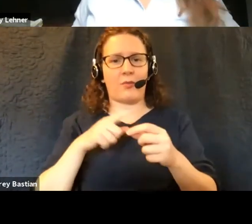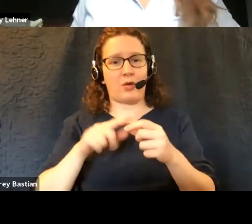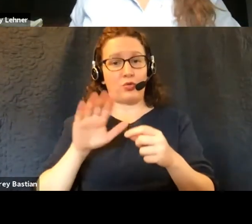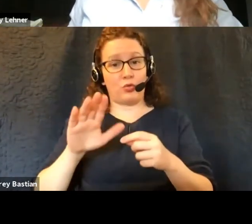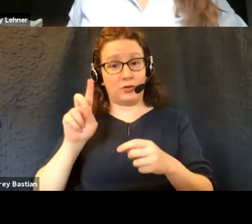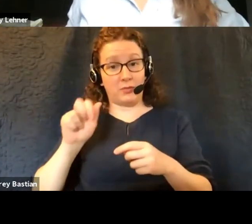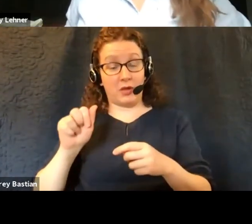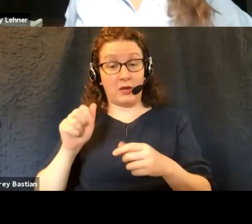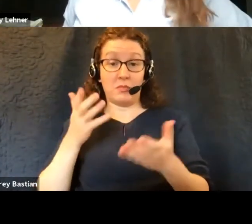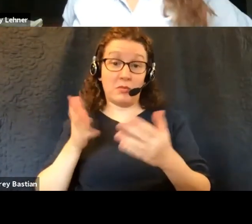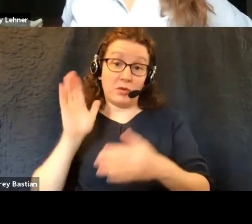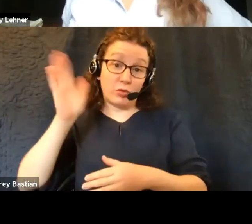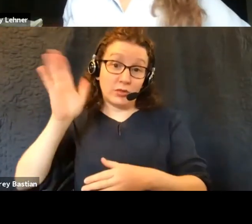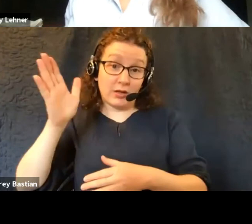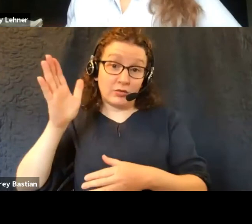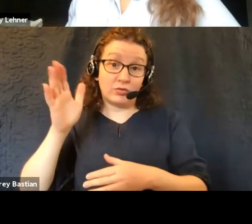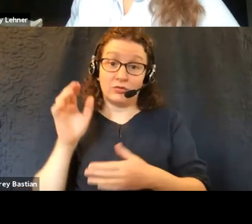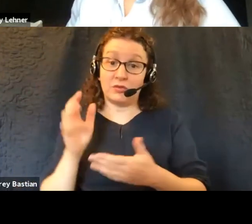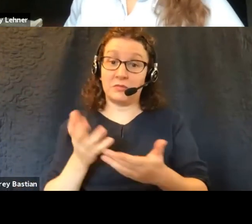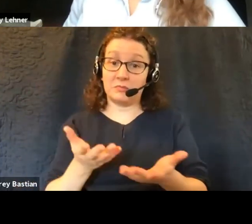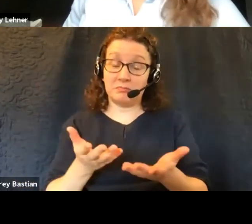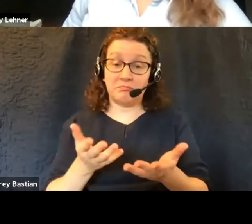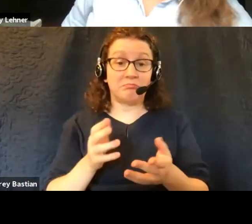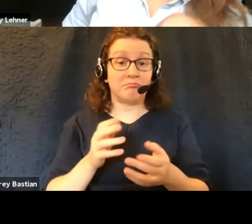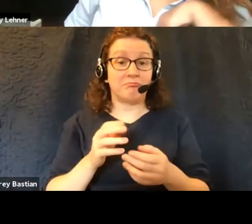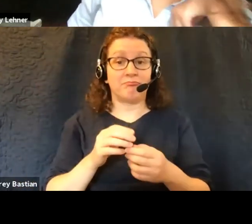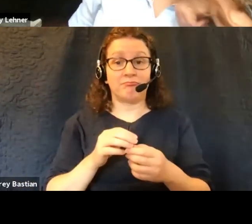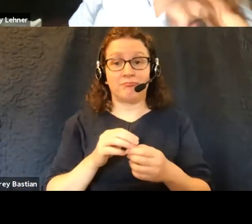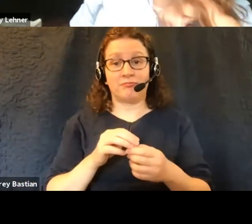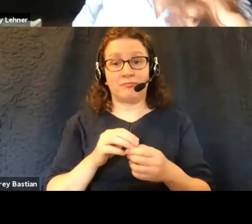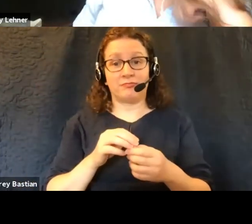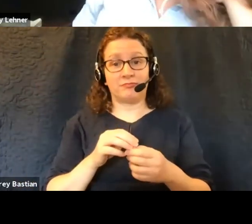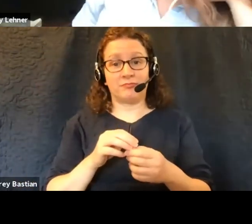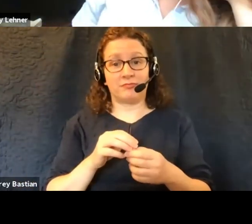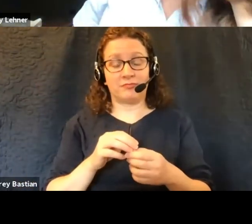in the setting that you are facing,